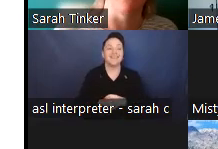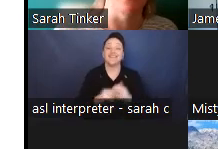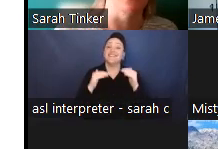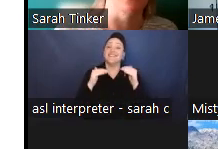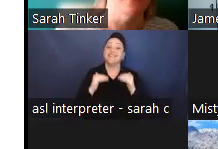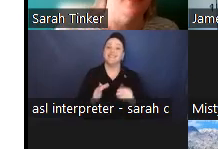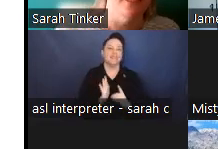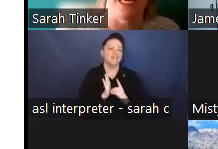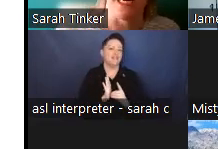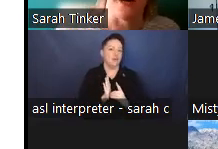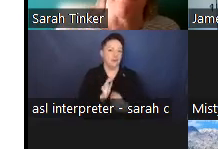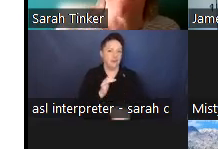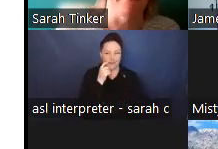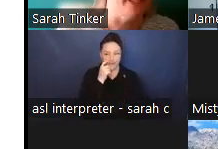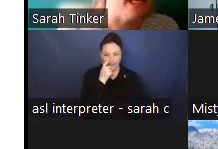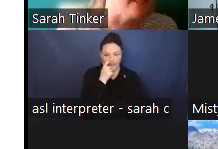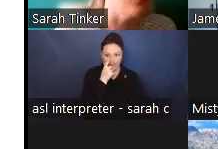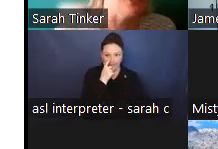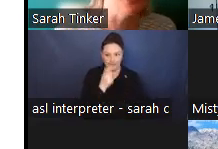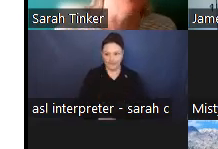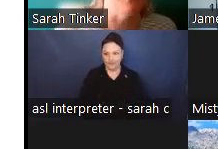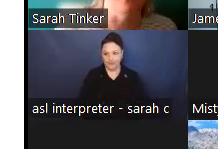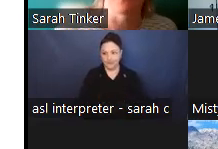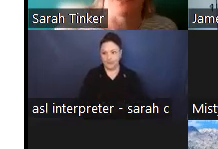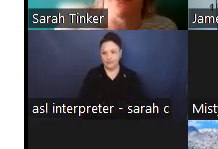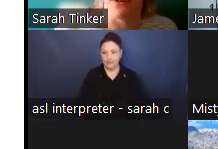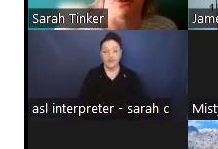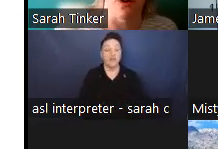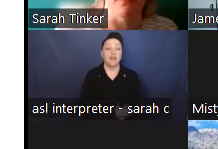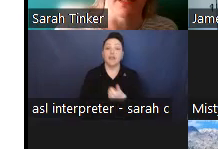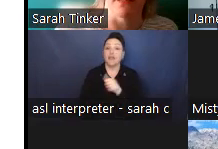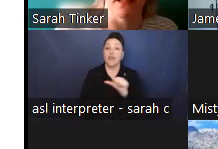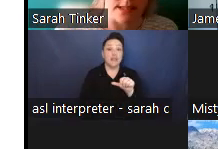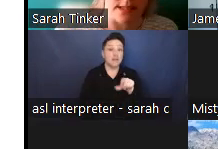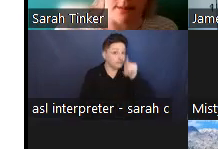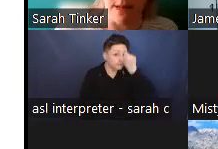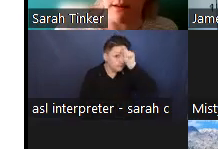the stuff in the new site. And if questions pop up sunny you are welcome to stop me.